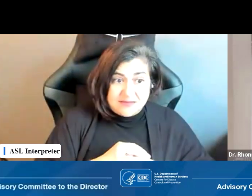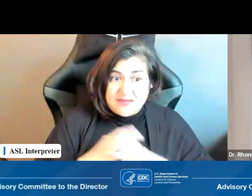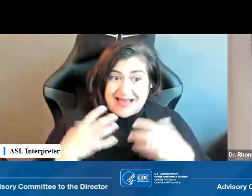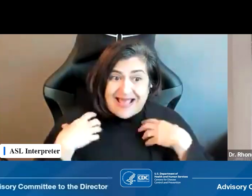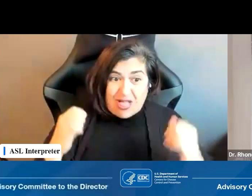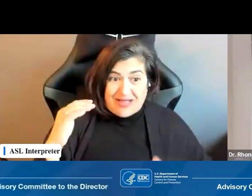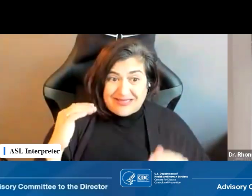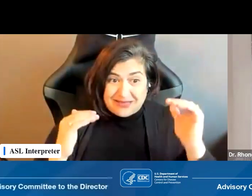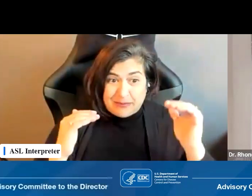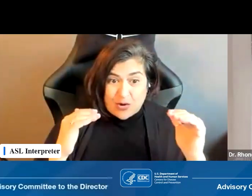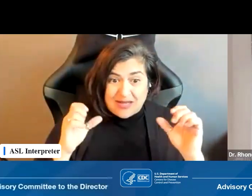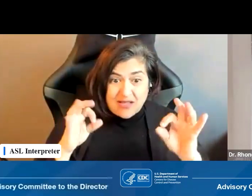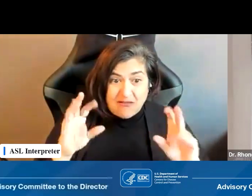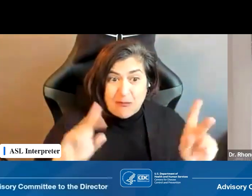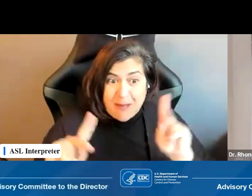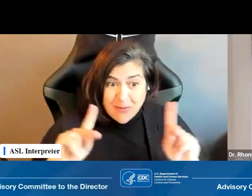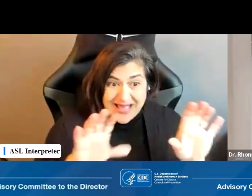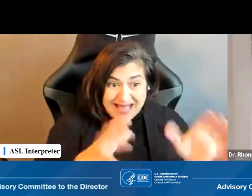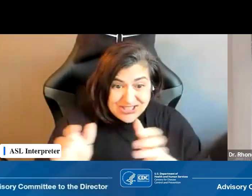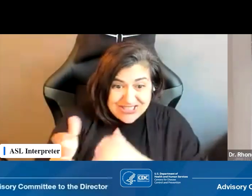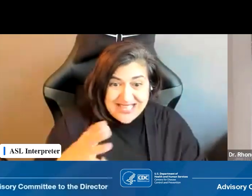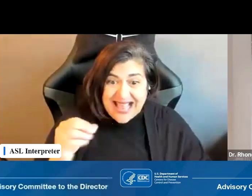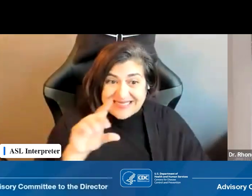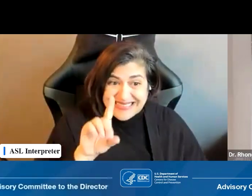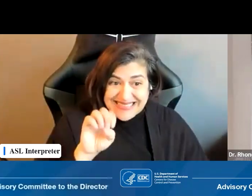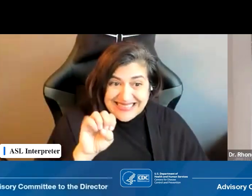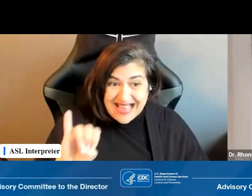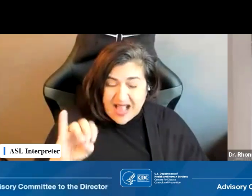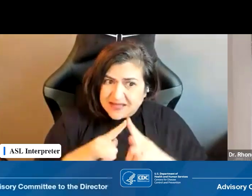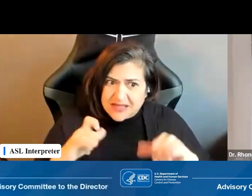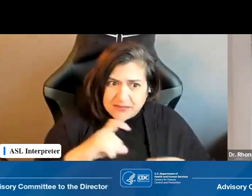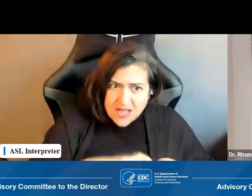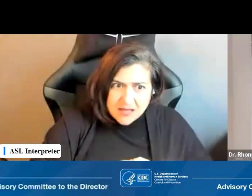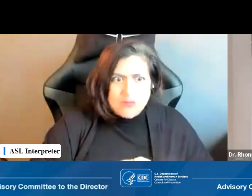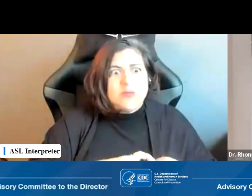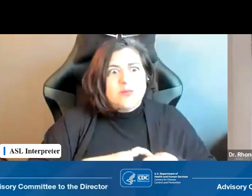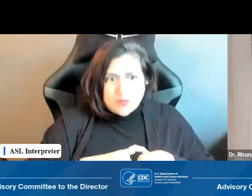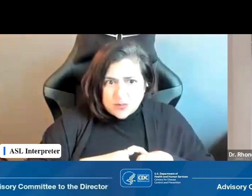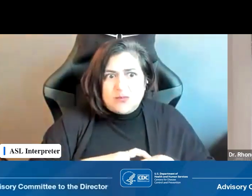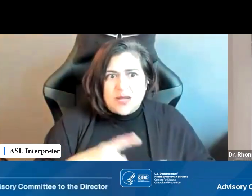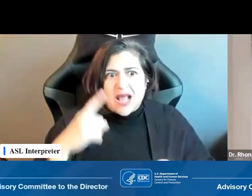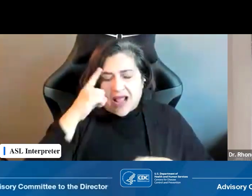of populations and you're doing DEI at the same time. And I think that those are two massive jobs.